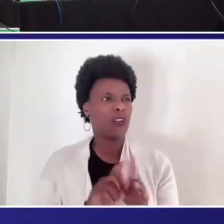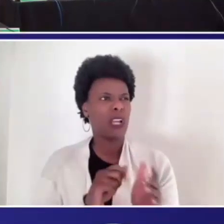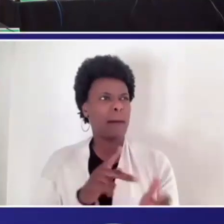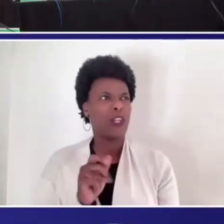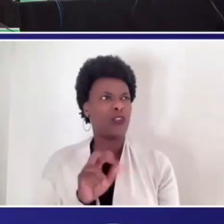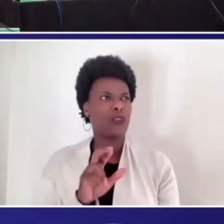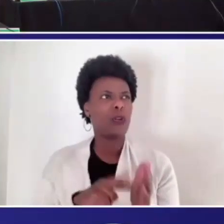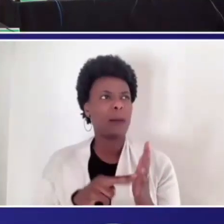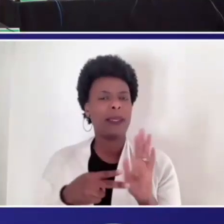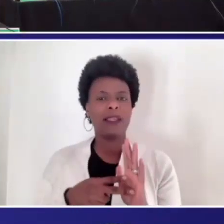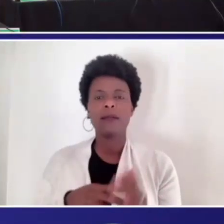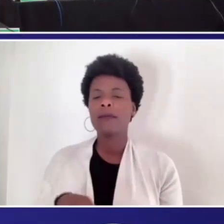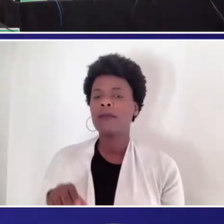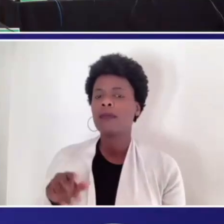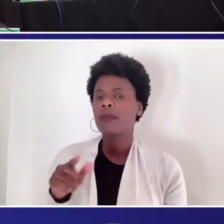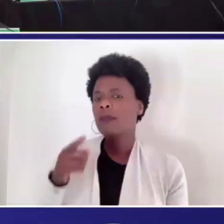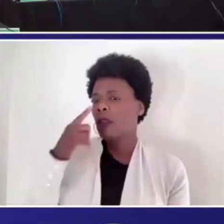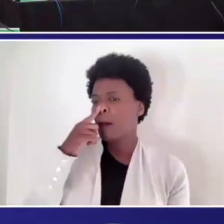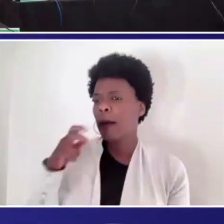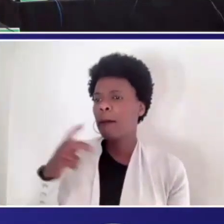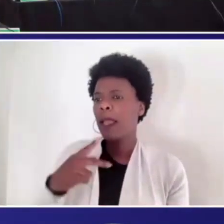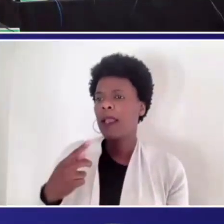So, Linnea, can you go back one slide? Actually, two slides?